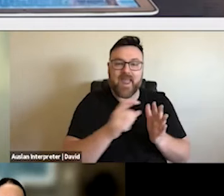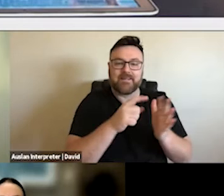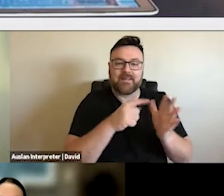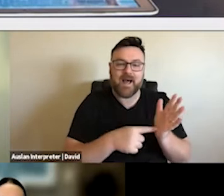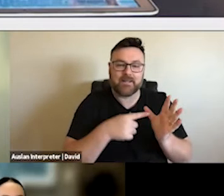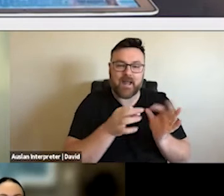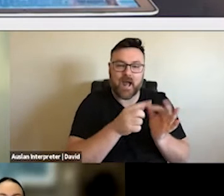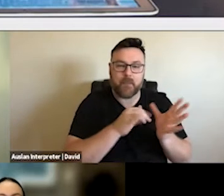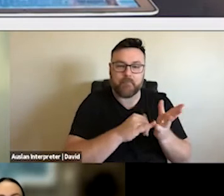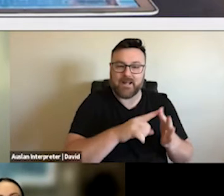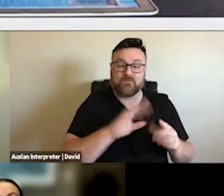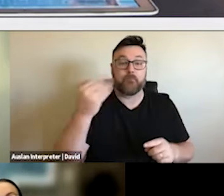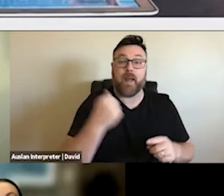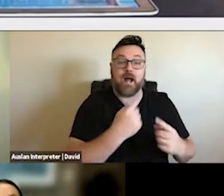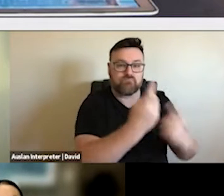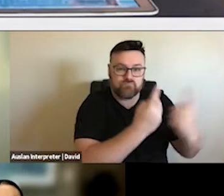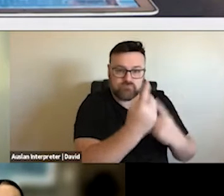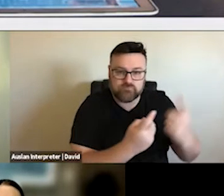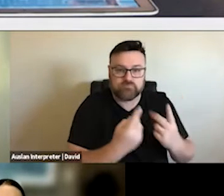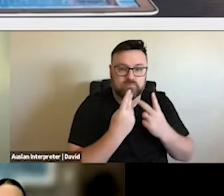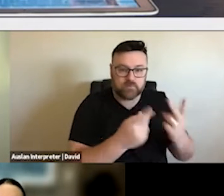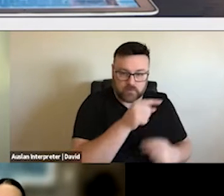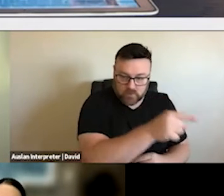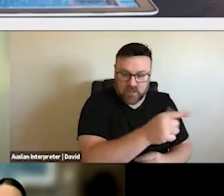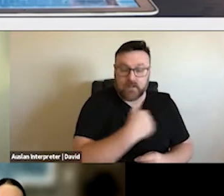And then we aggregate all of that into a freely daily available dashboard, which is there